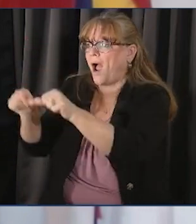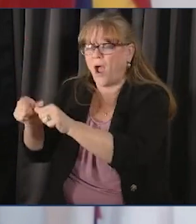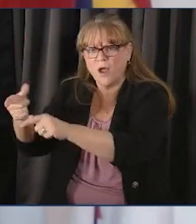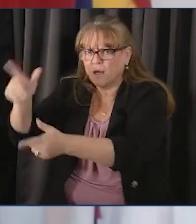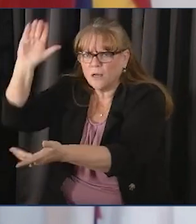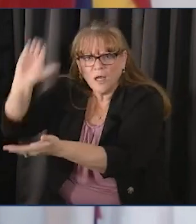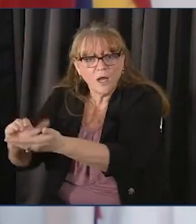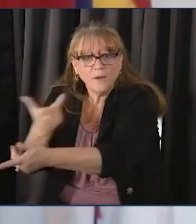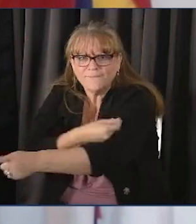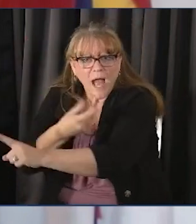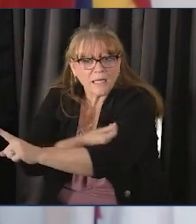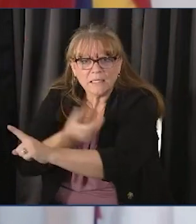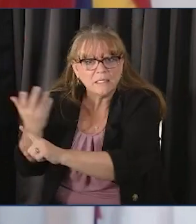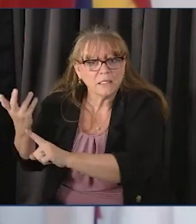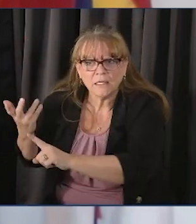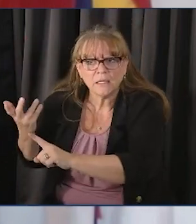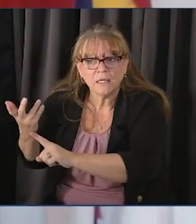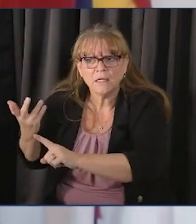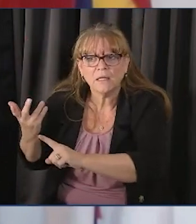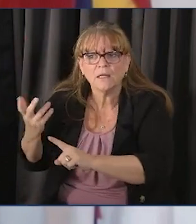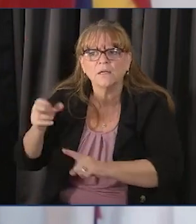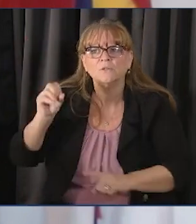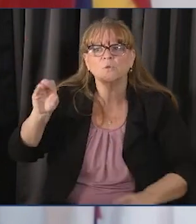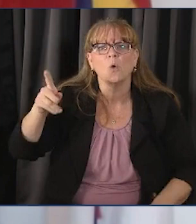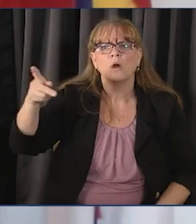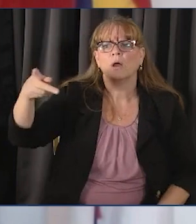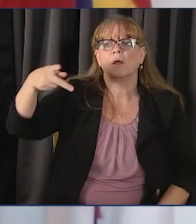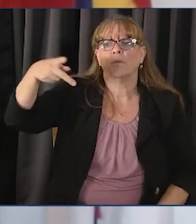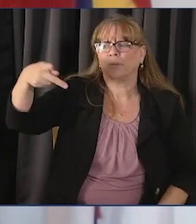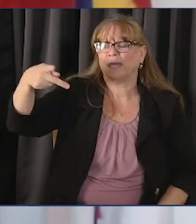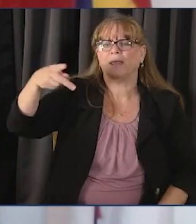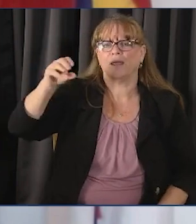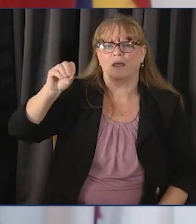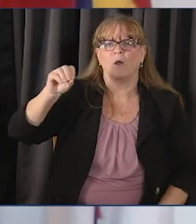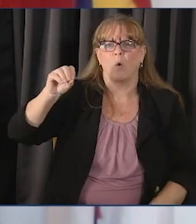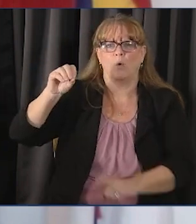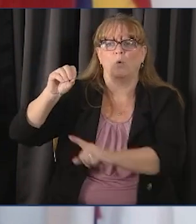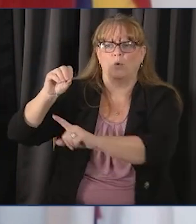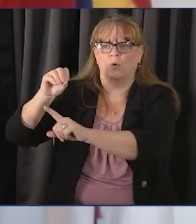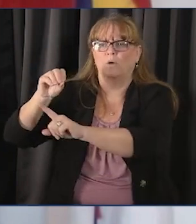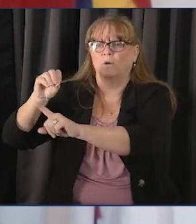But can you provide some some specific examples of how the state is working with cities and